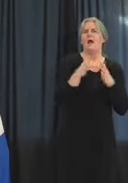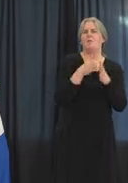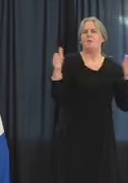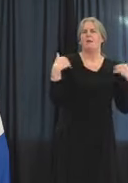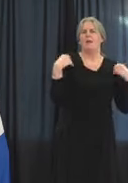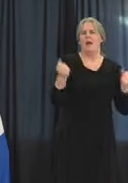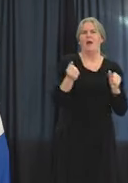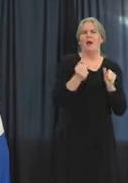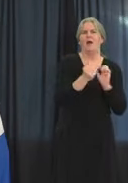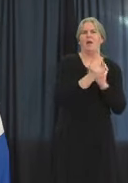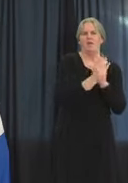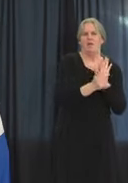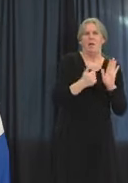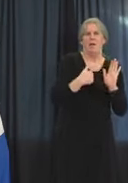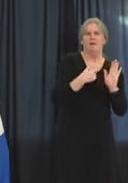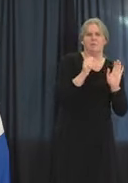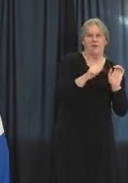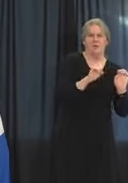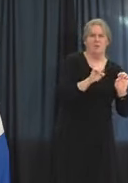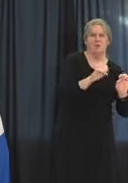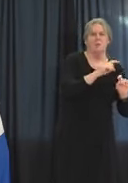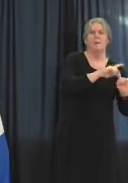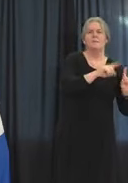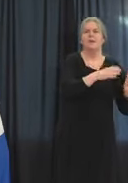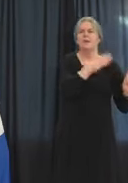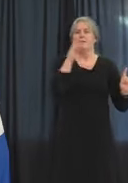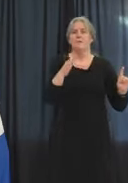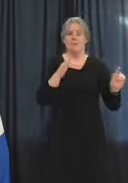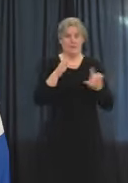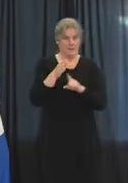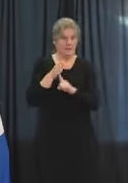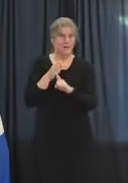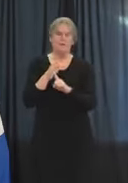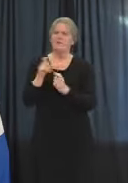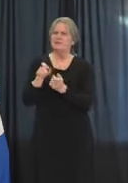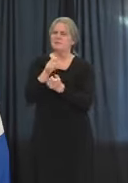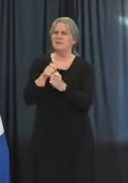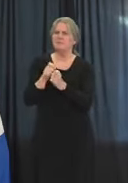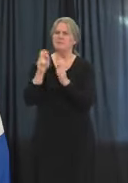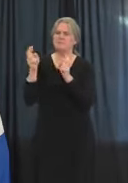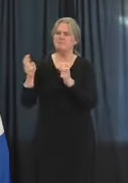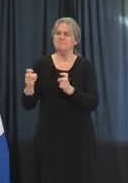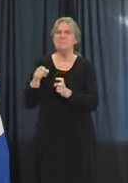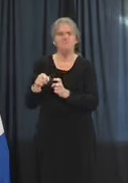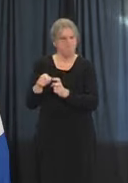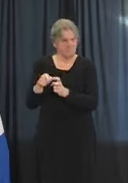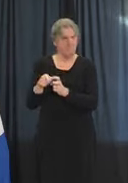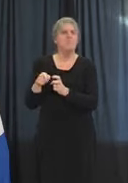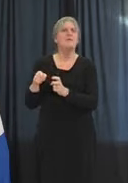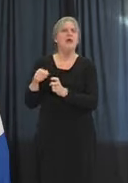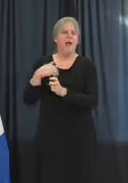that authority. The Chief Medical Officer has given an order on specific issues, and he does have the